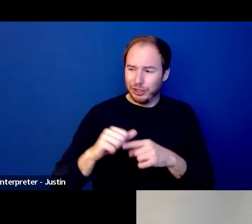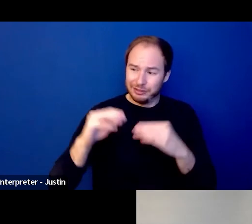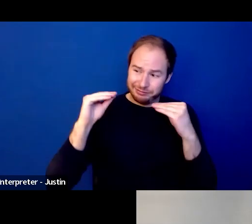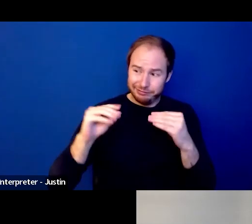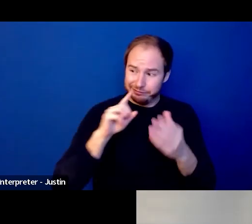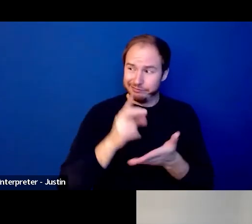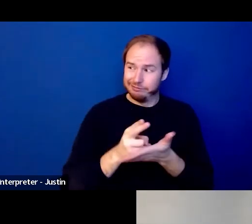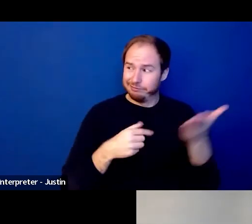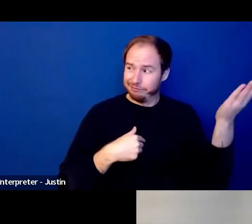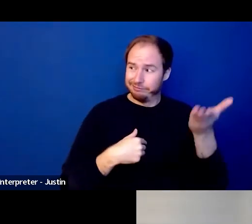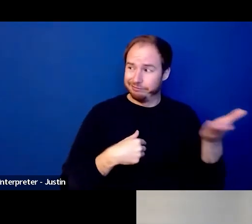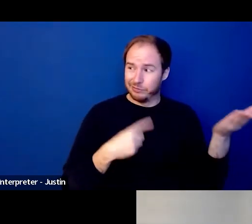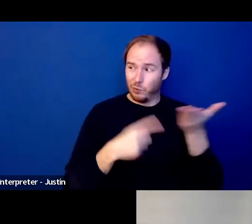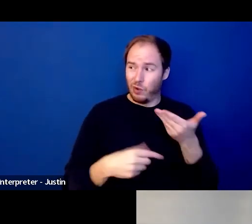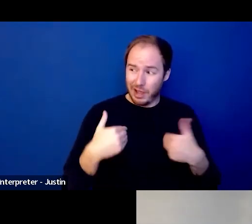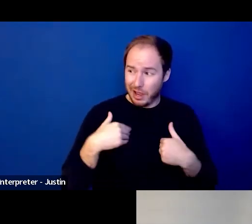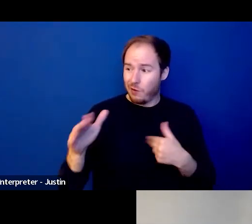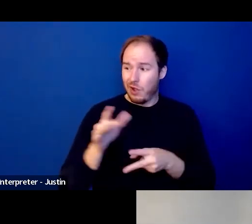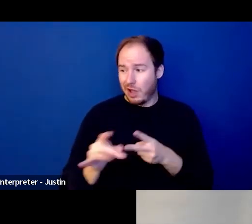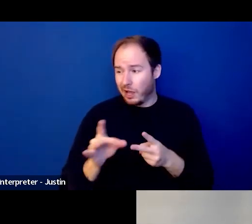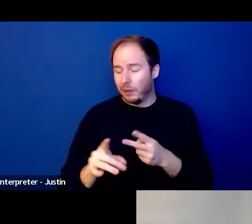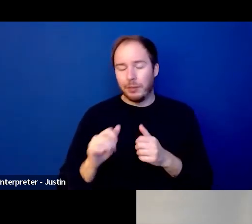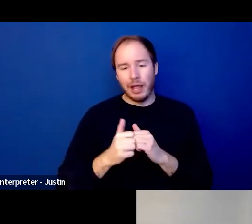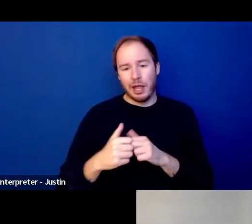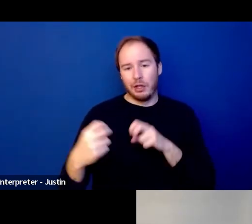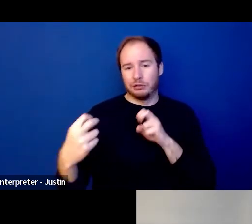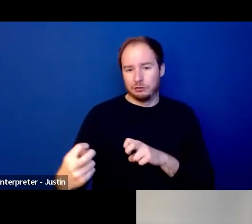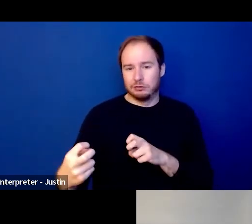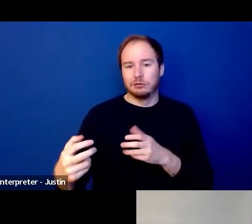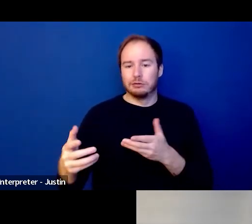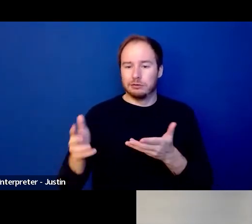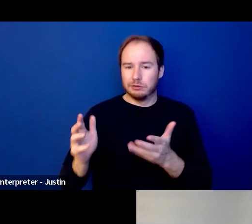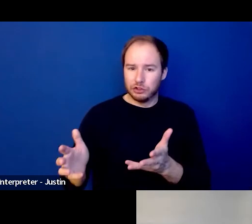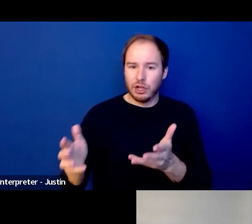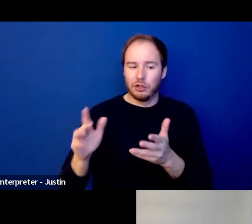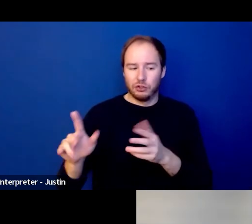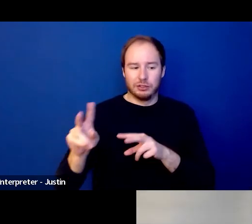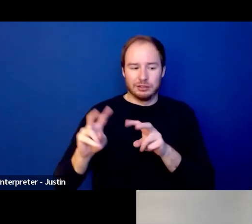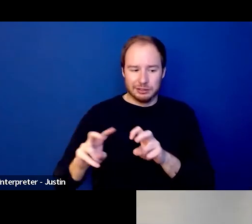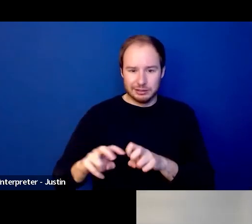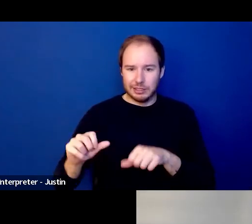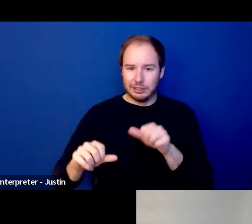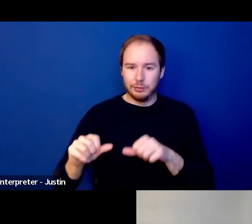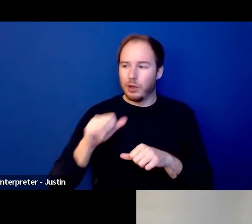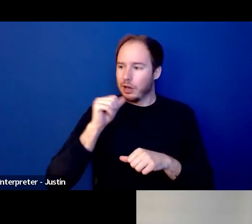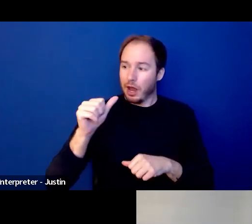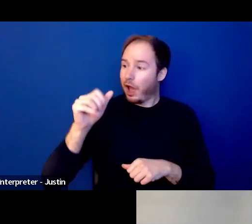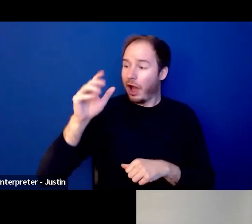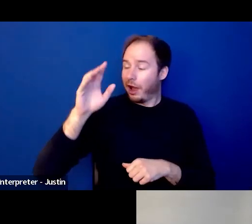in coaching how providers can talk to participants when they're doing assessments. So they're not setting them up thinking that, you know,